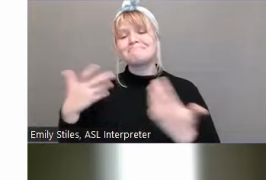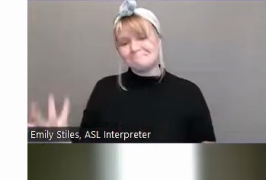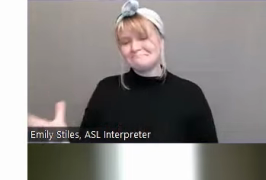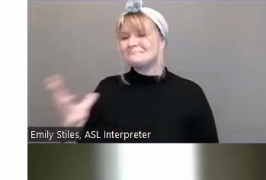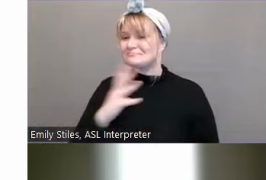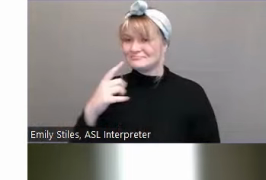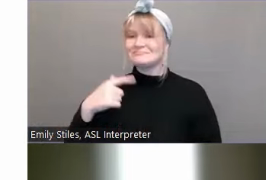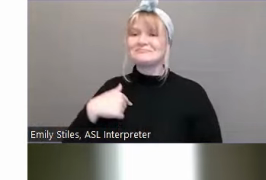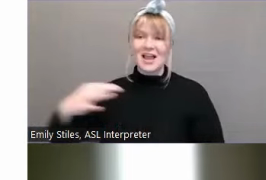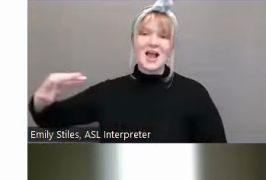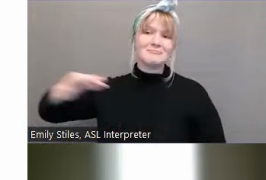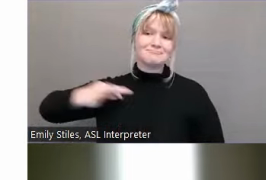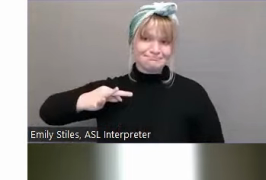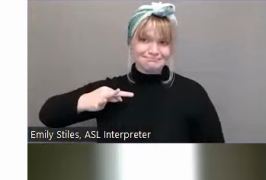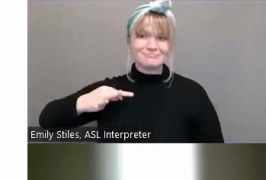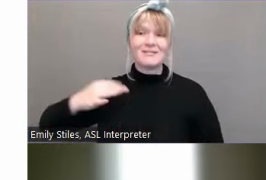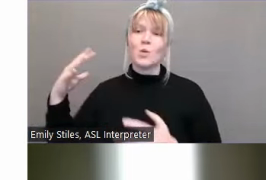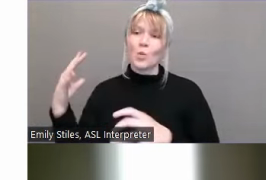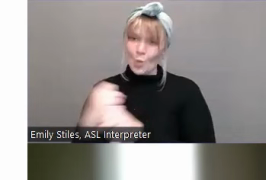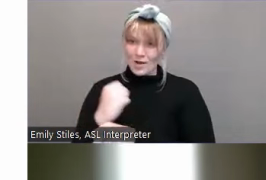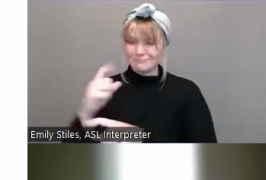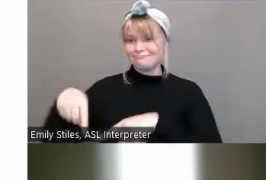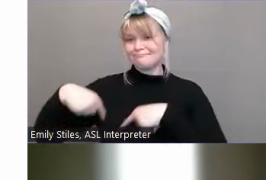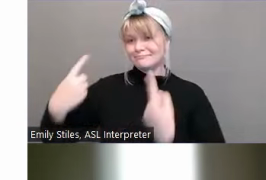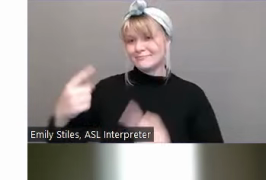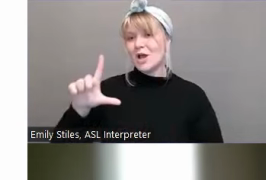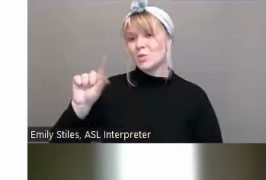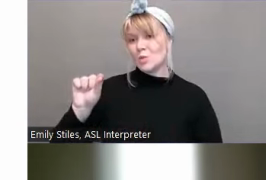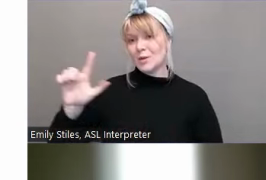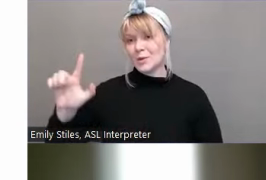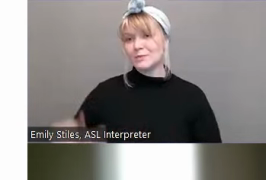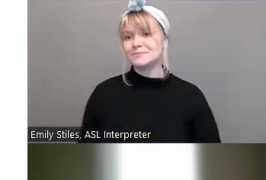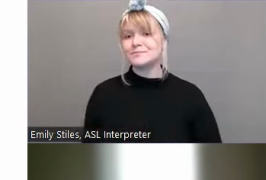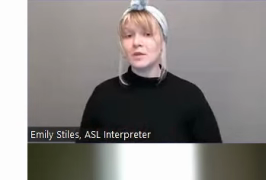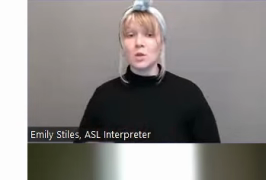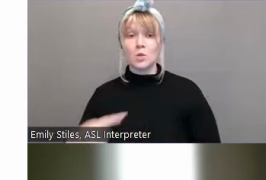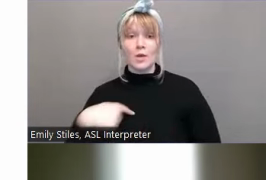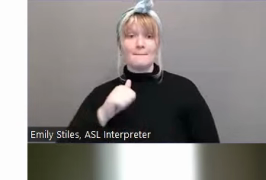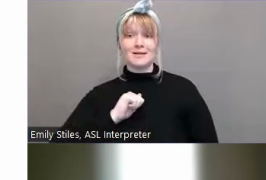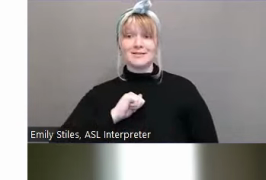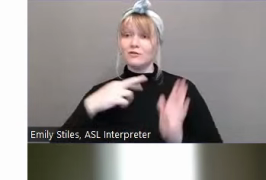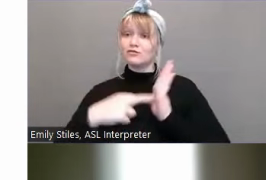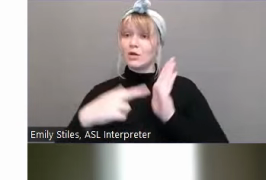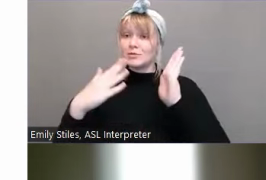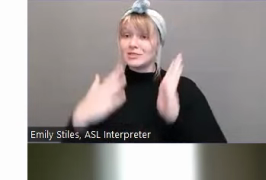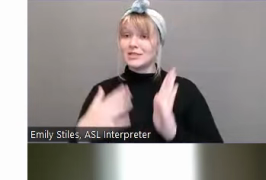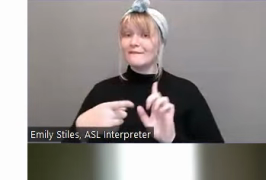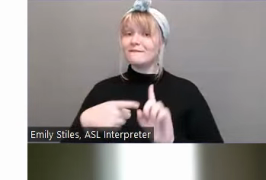As a representative of the CoC, AIM acts in the best interest of all people who are homeless,